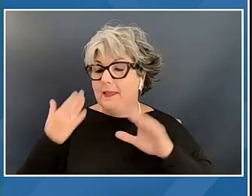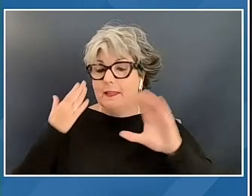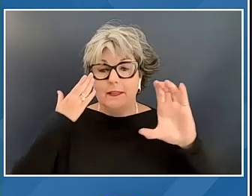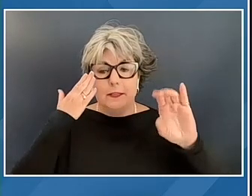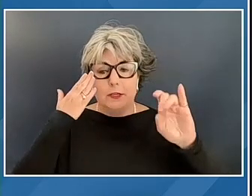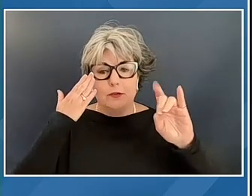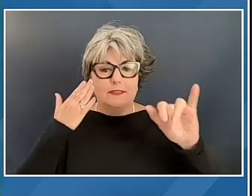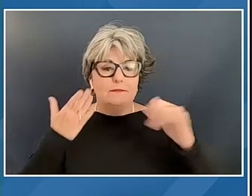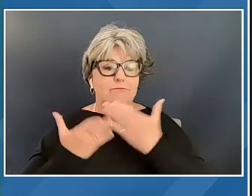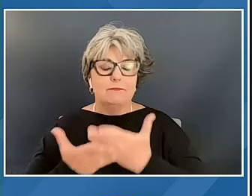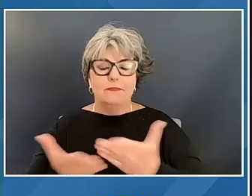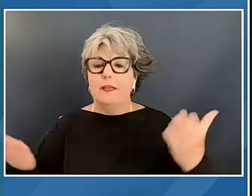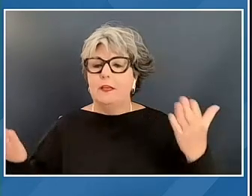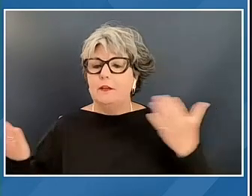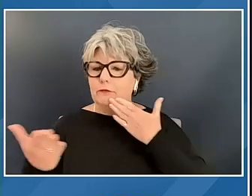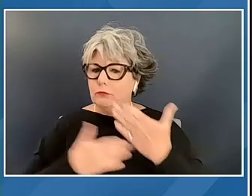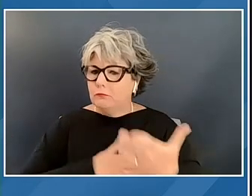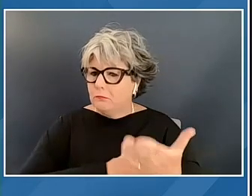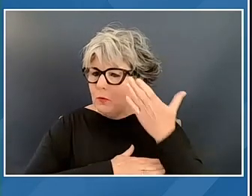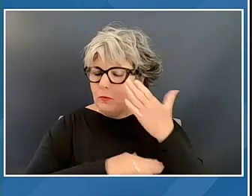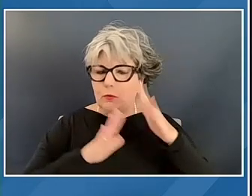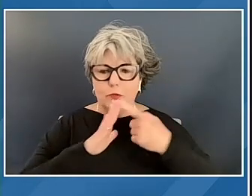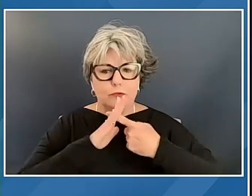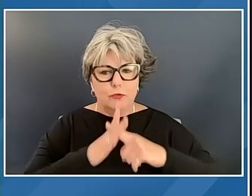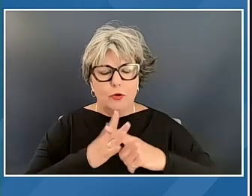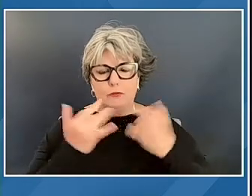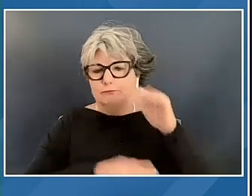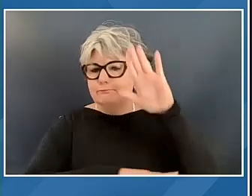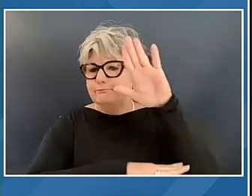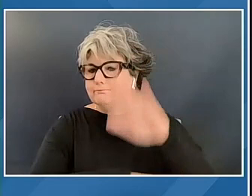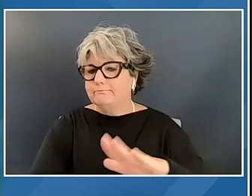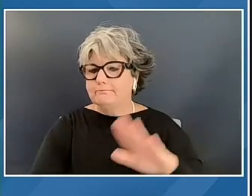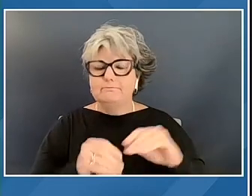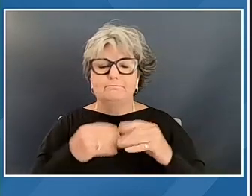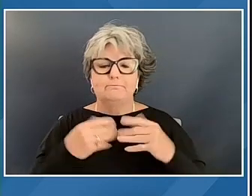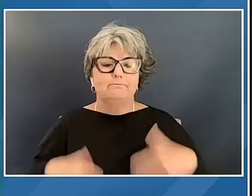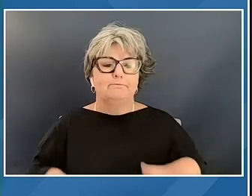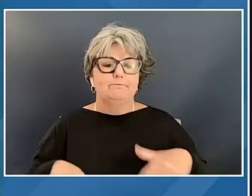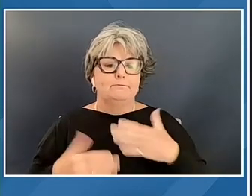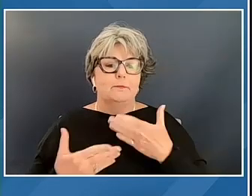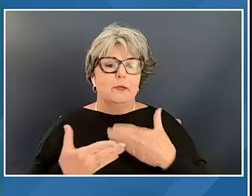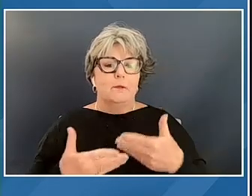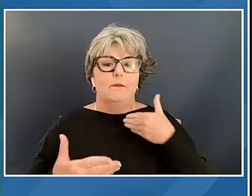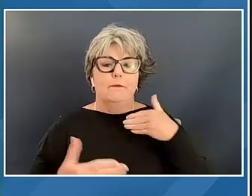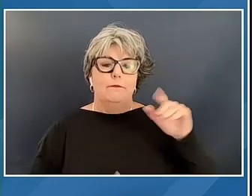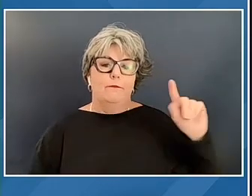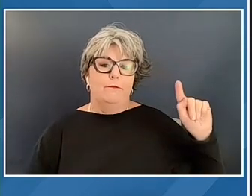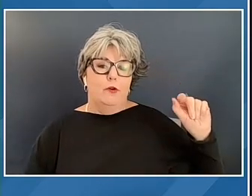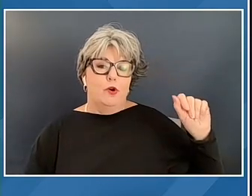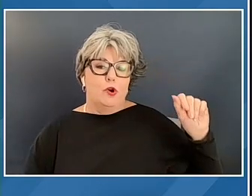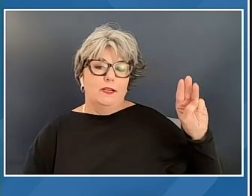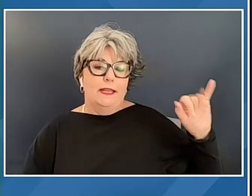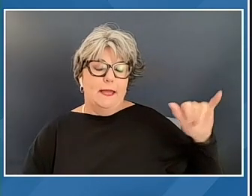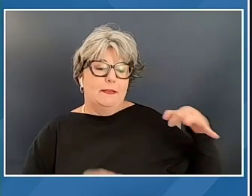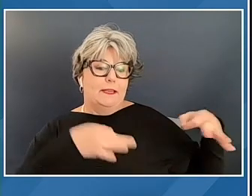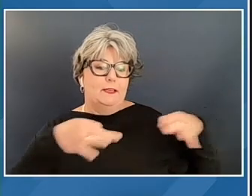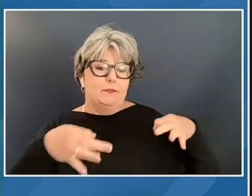morning and a great start to the afternoon session already. Before Tamy starts walking through the discussion questions from the issue paper,